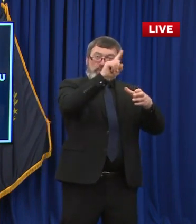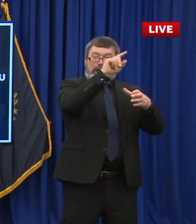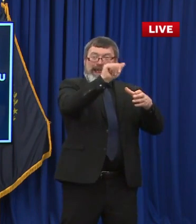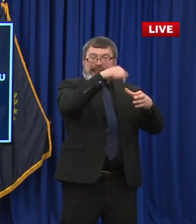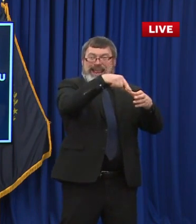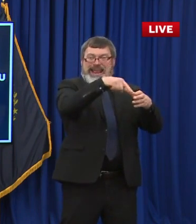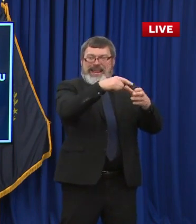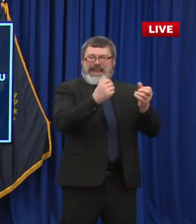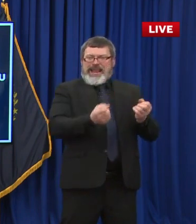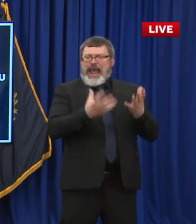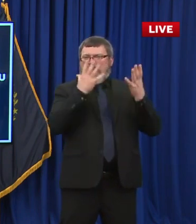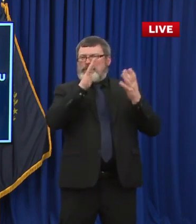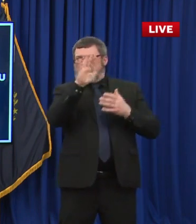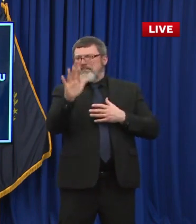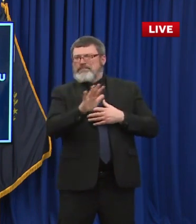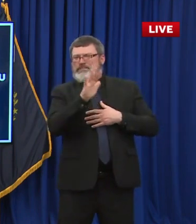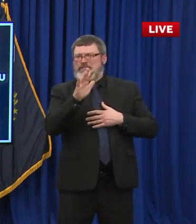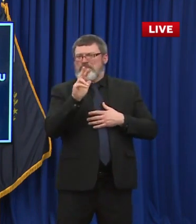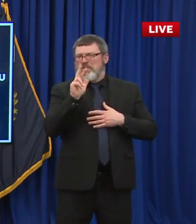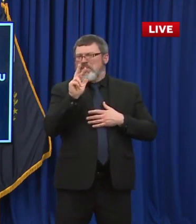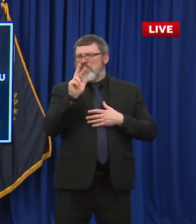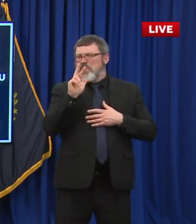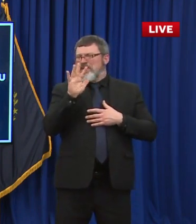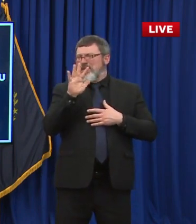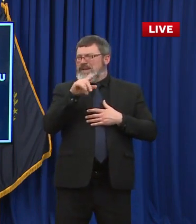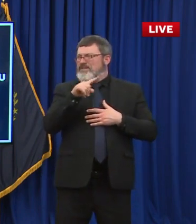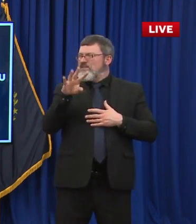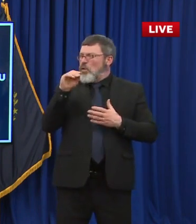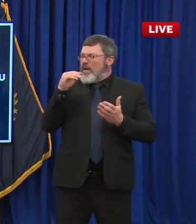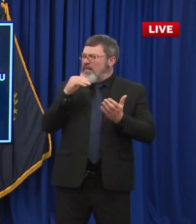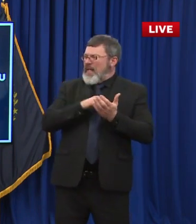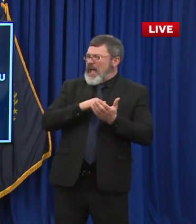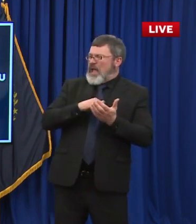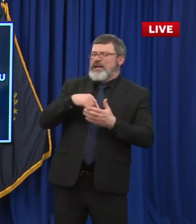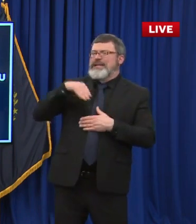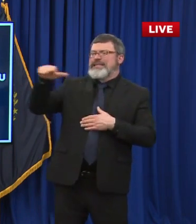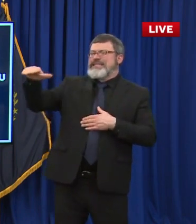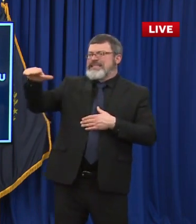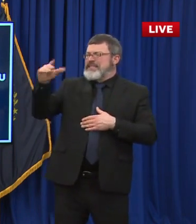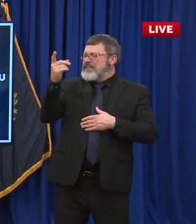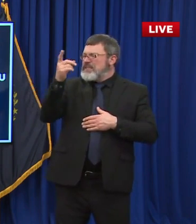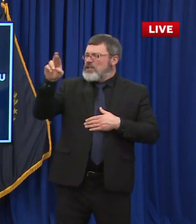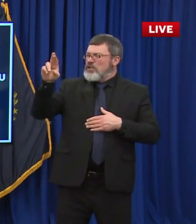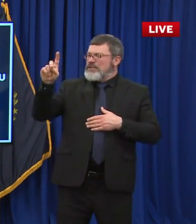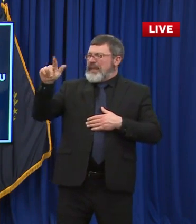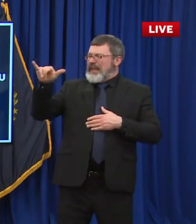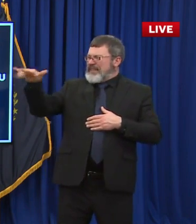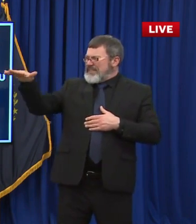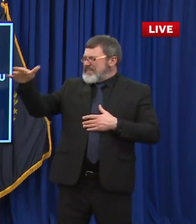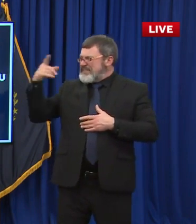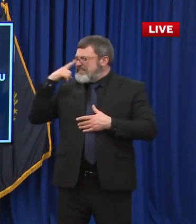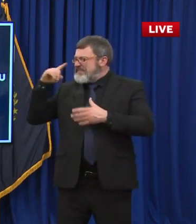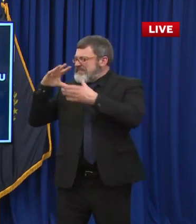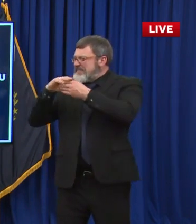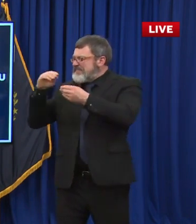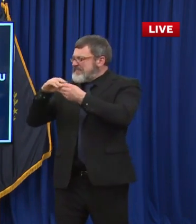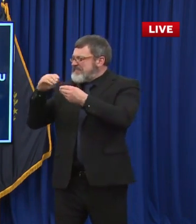I’M GOING TO BE CAREFUL BECAUSE I DON’T HAVE A DIRECTLY IN FRONT OF ME. I WANT TO SAY IT’S APPROXIMATELY 35 TO 40,000 SOMETHING OF THAT.